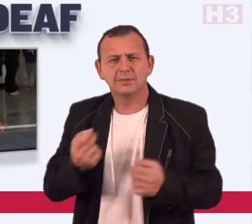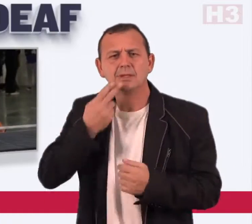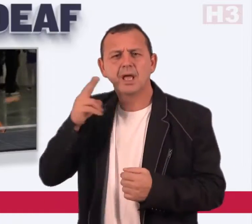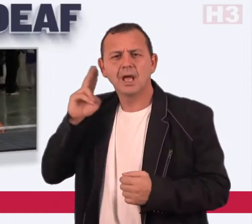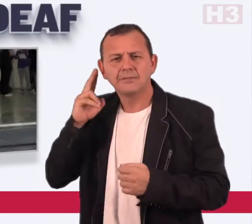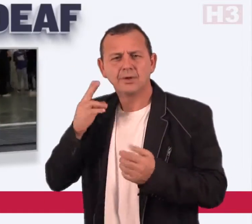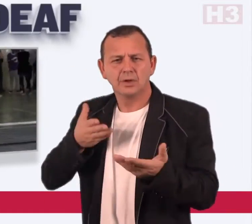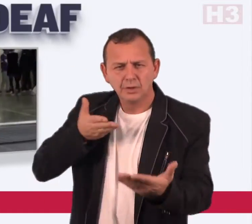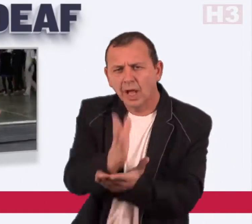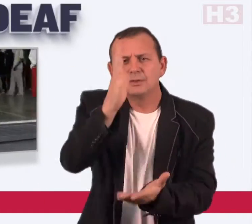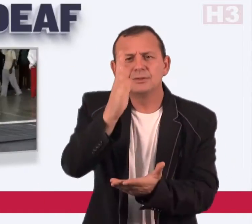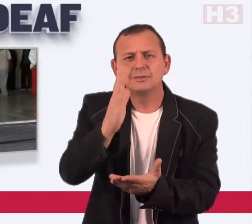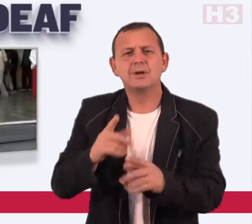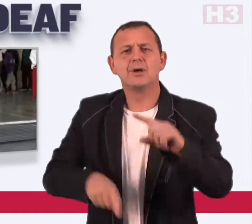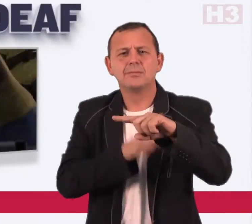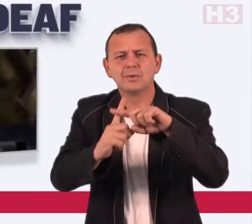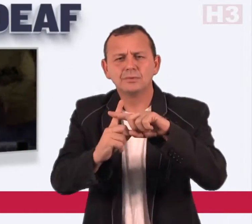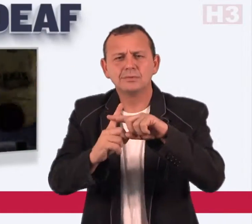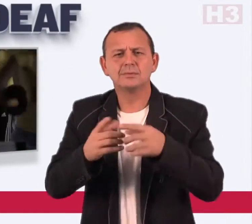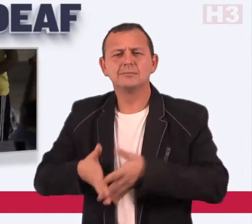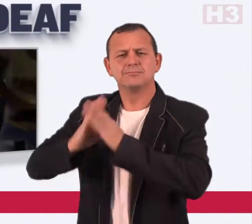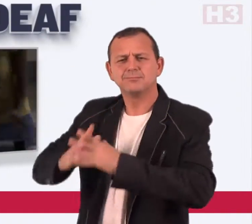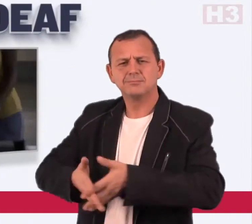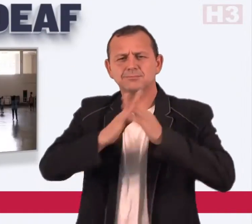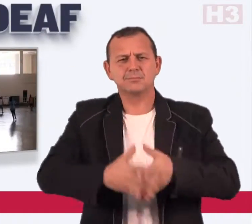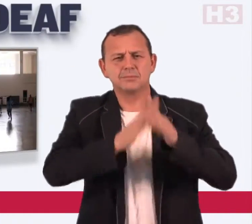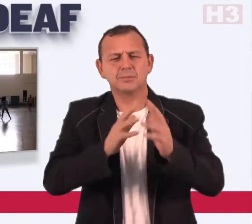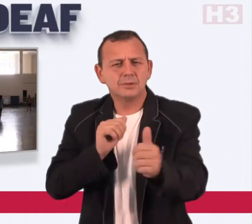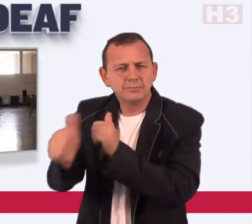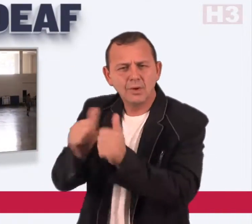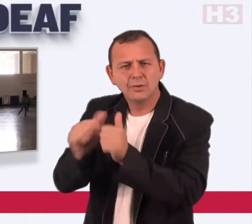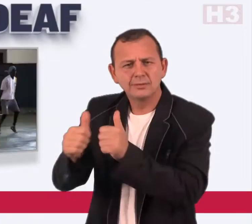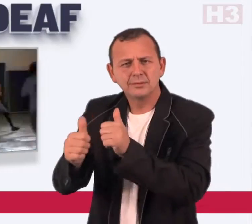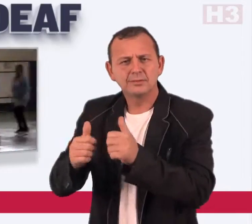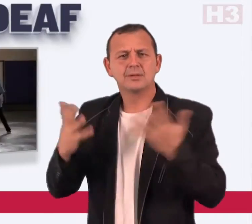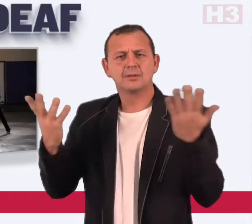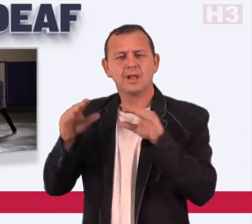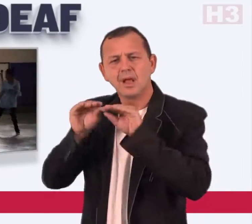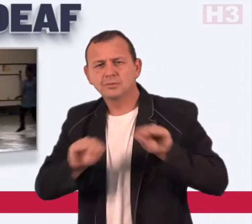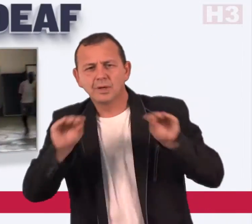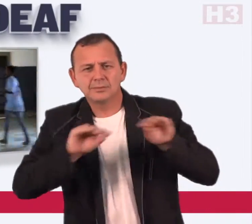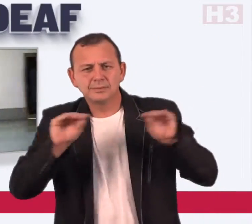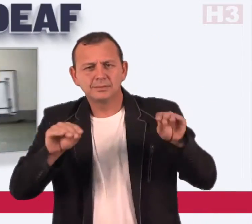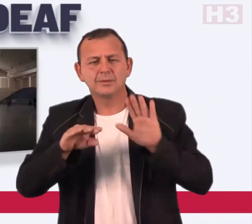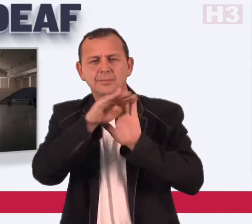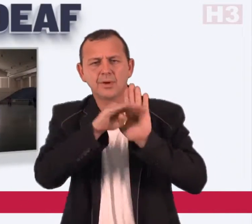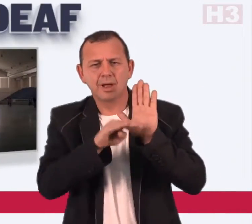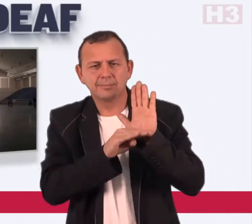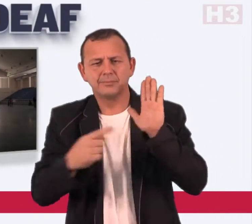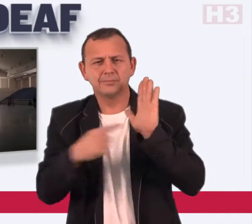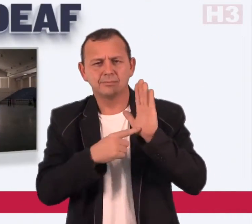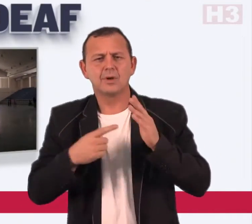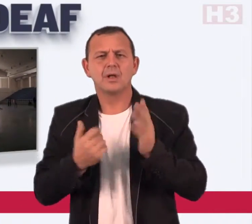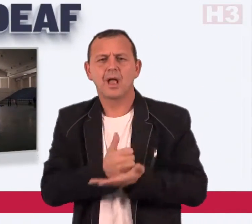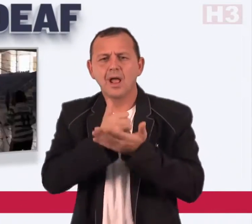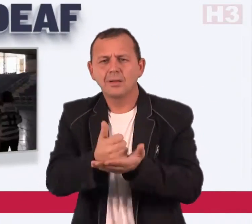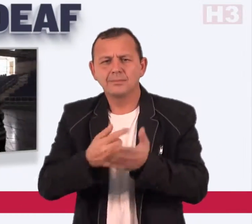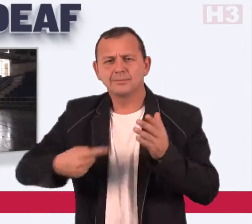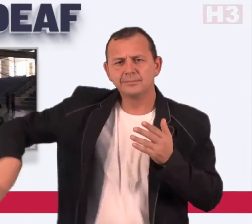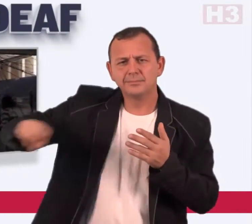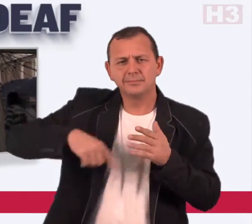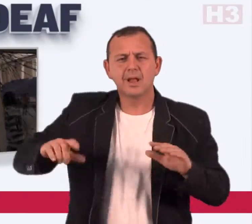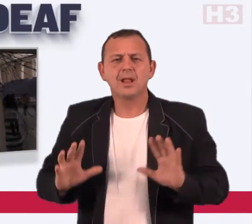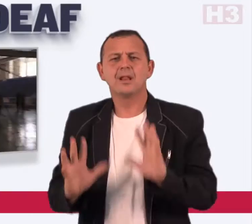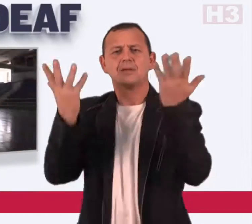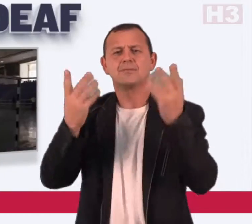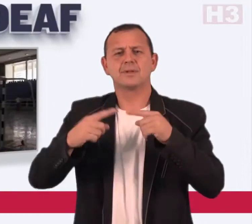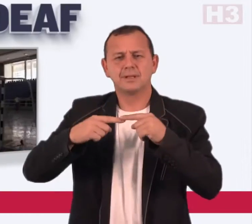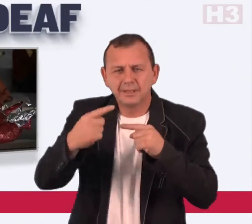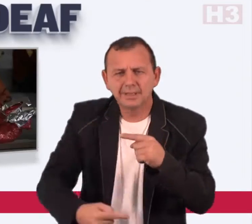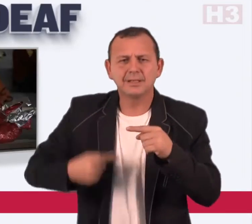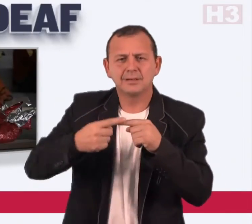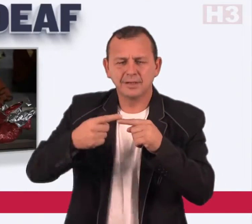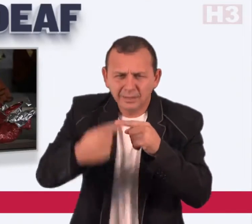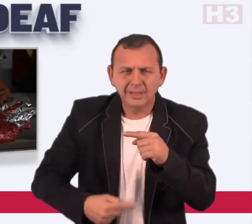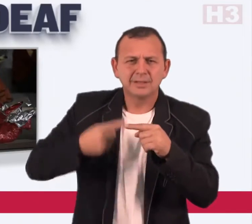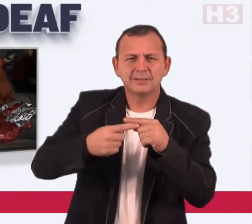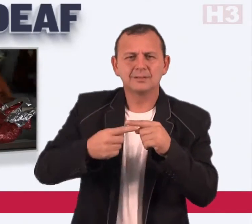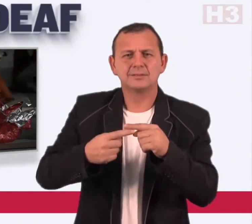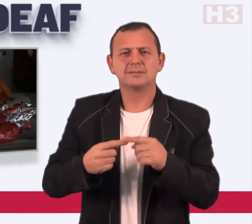education programs that impacts hundreds of lives every year.